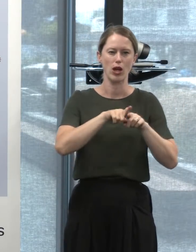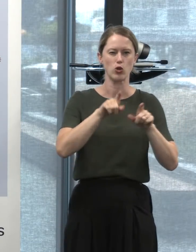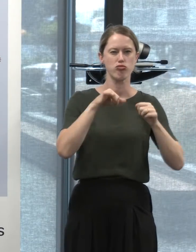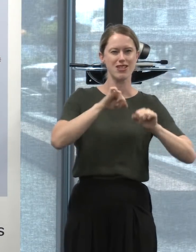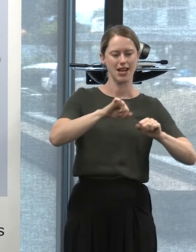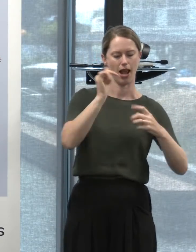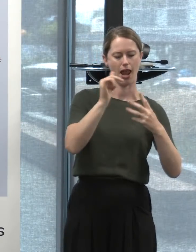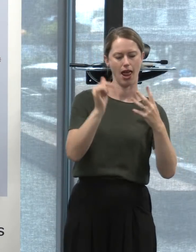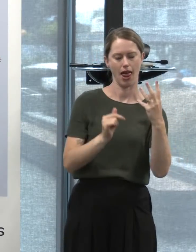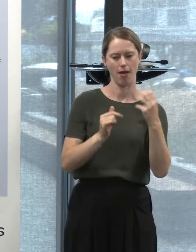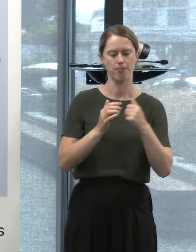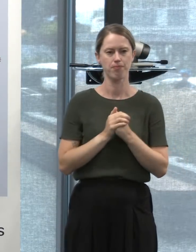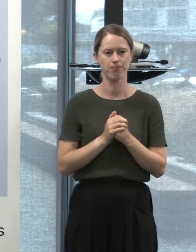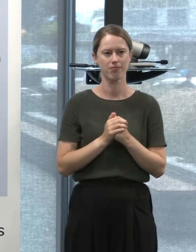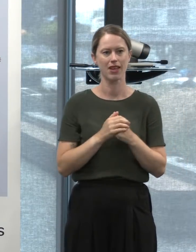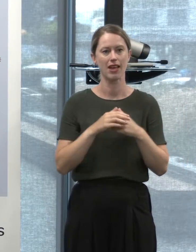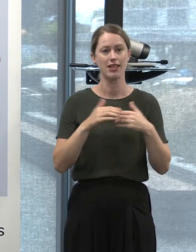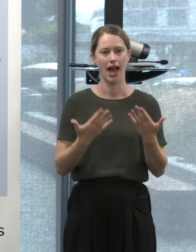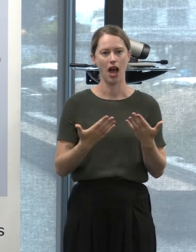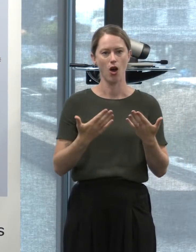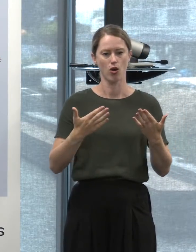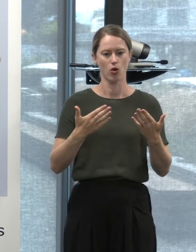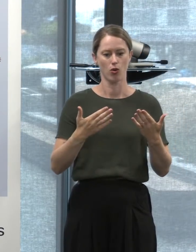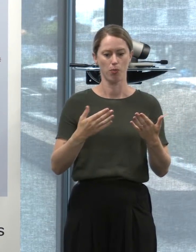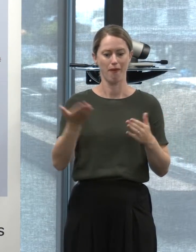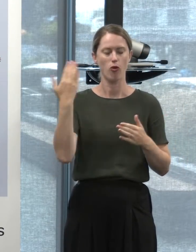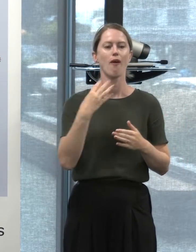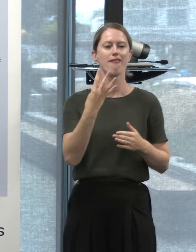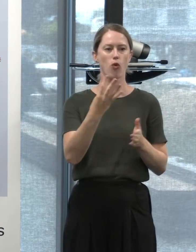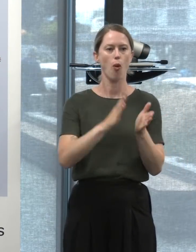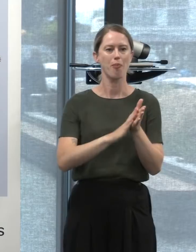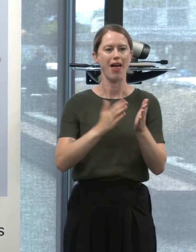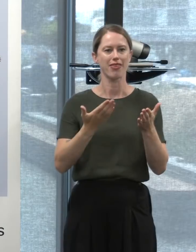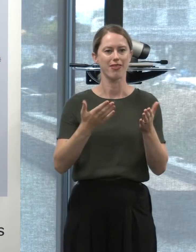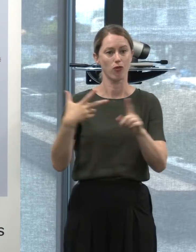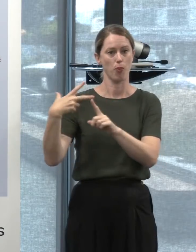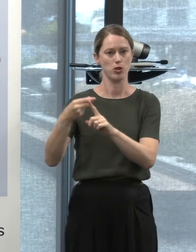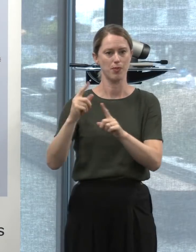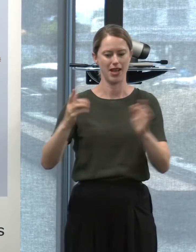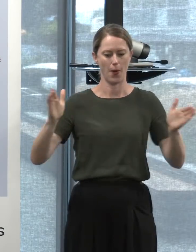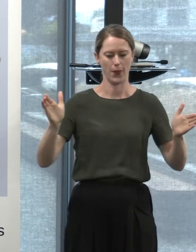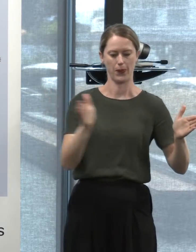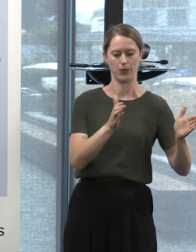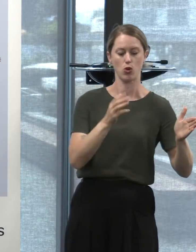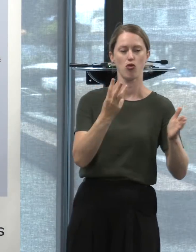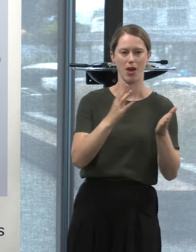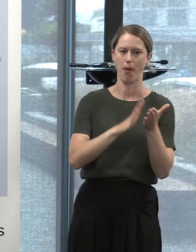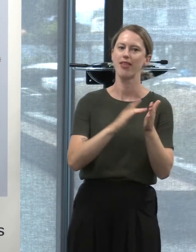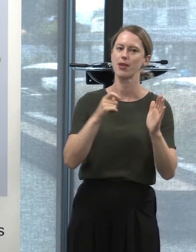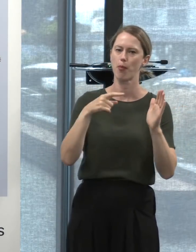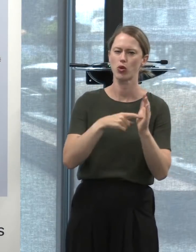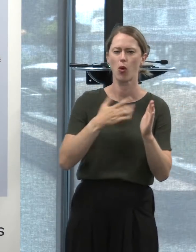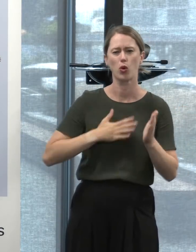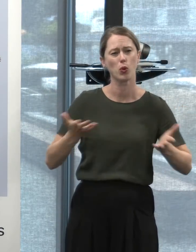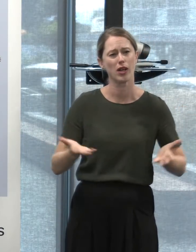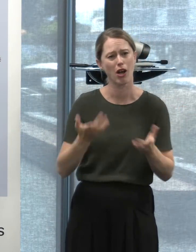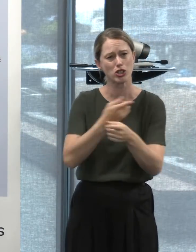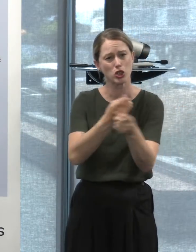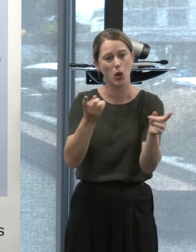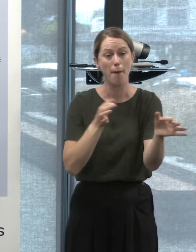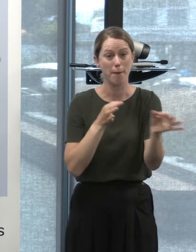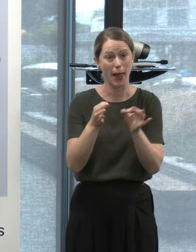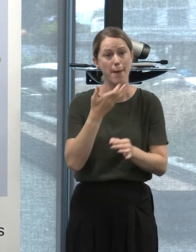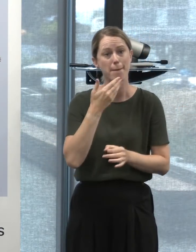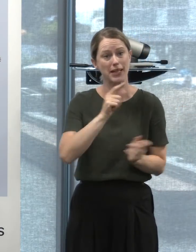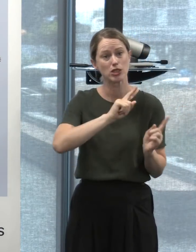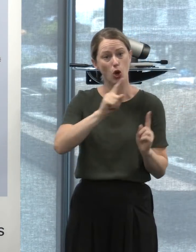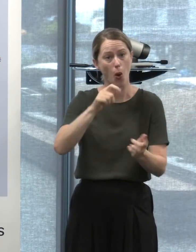internationally and now here in